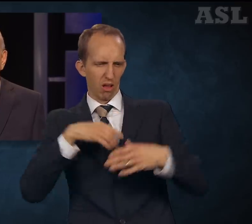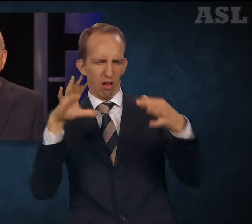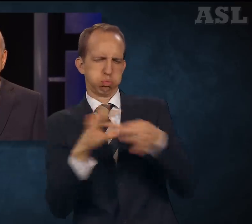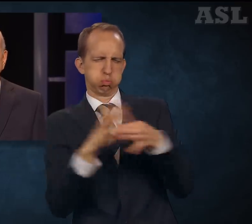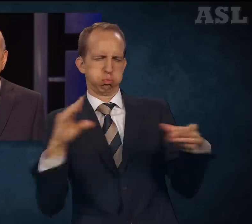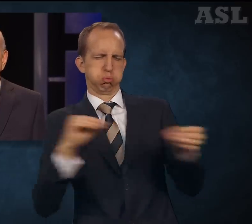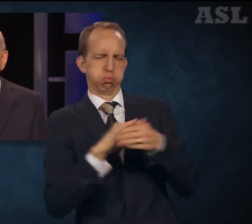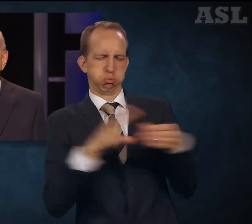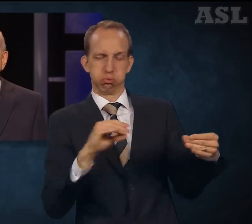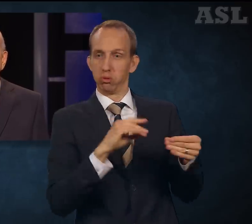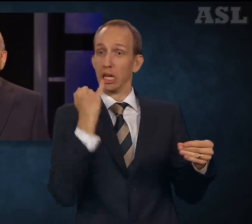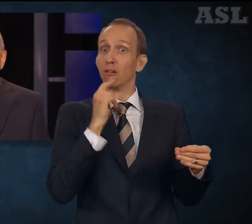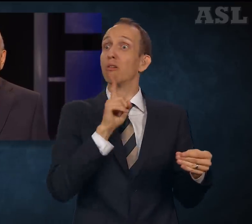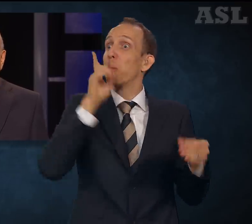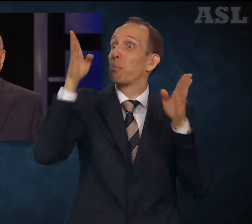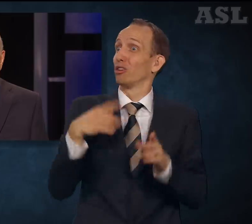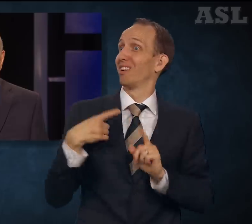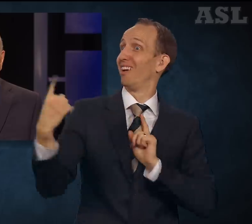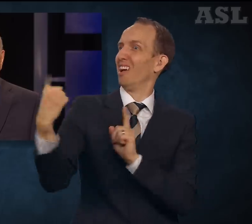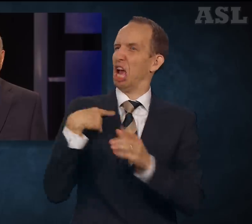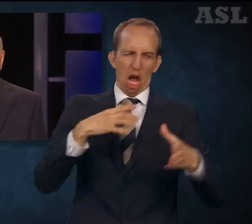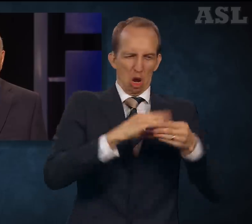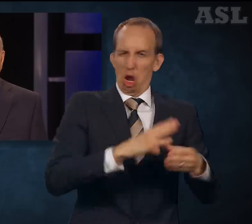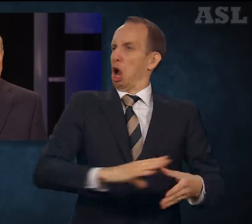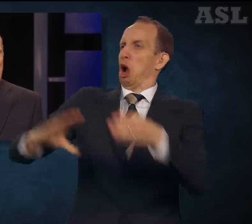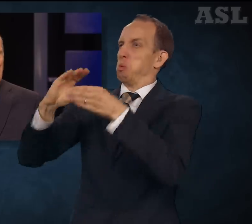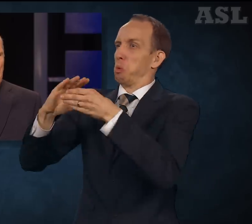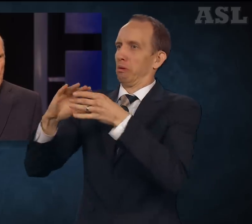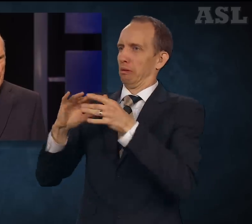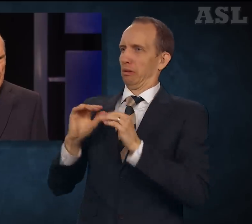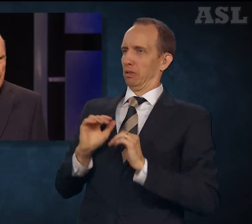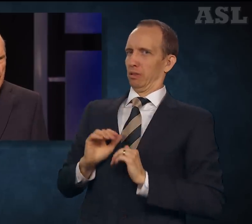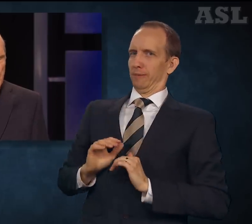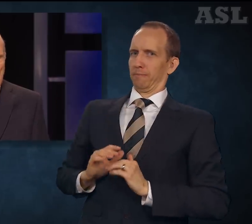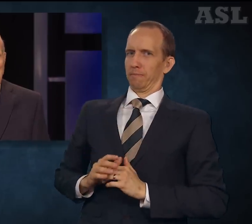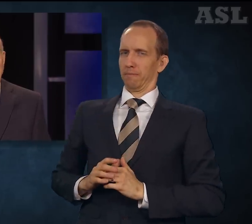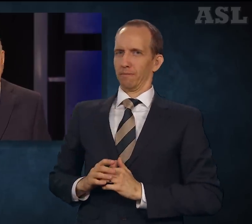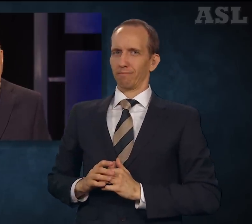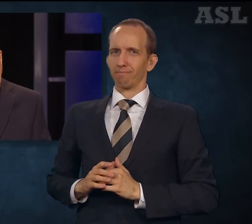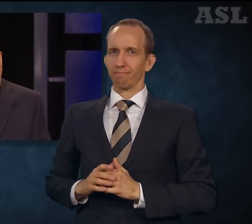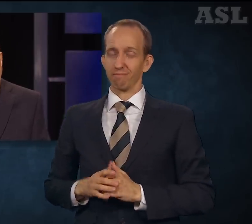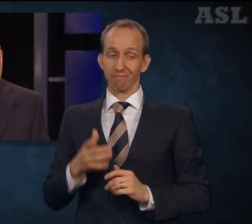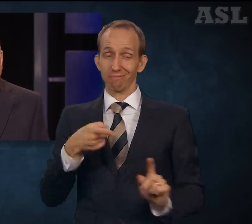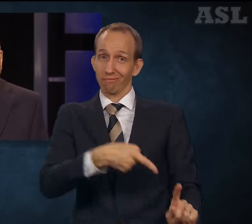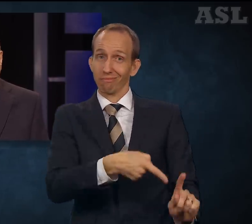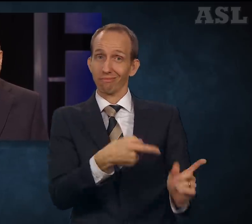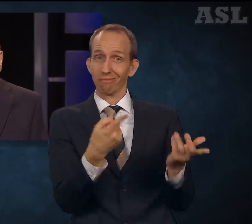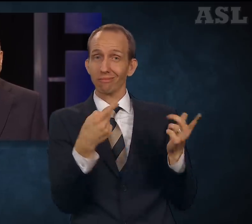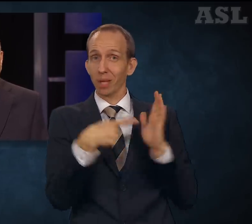SOCIAL MEDIA TO DO AND SAY